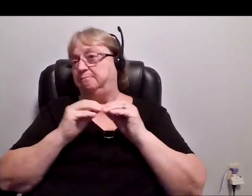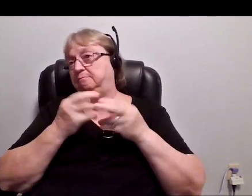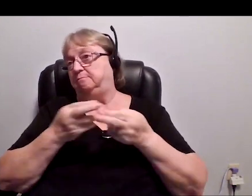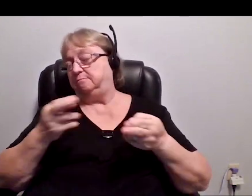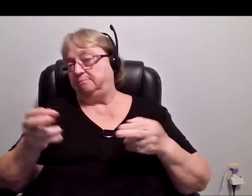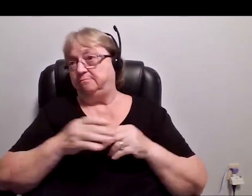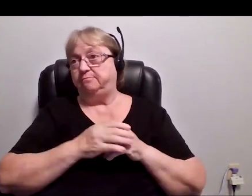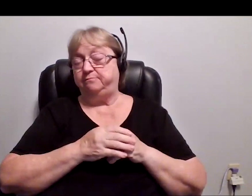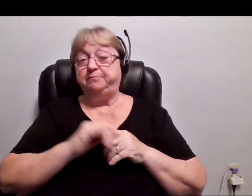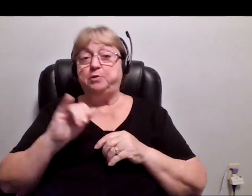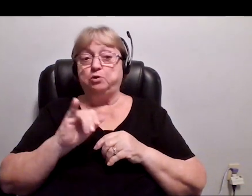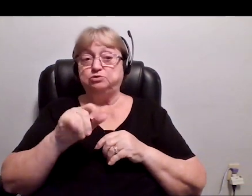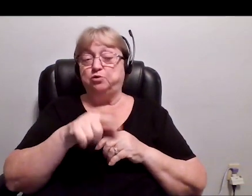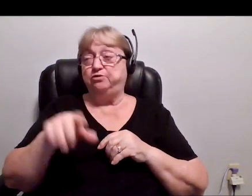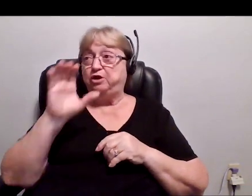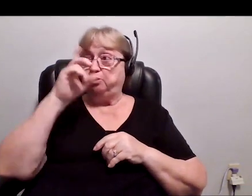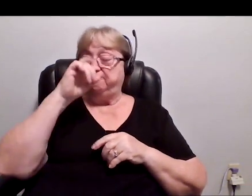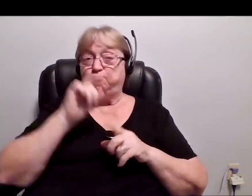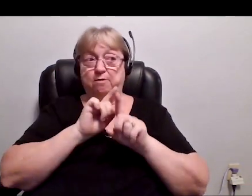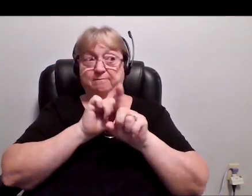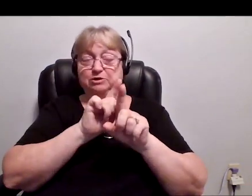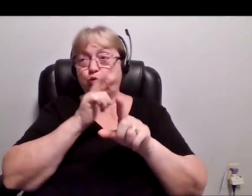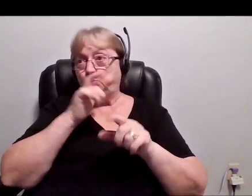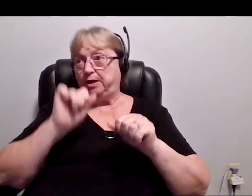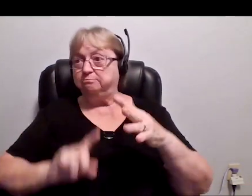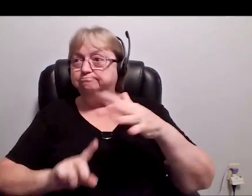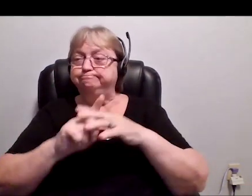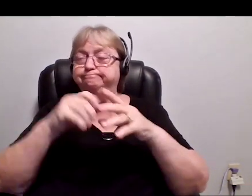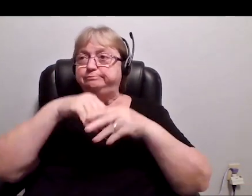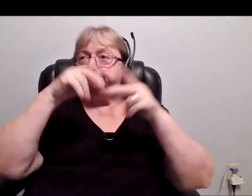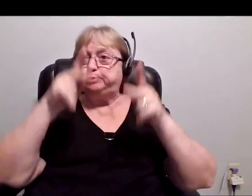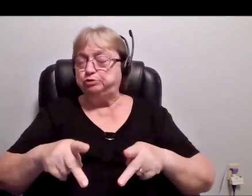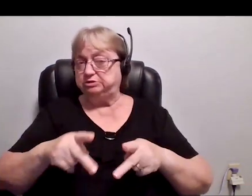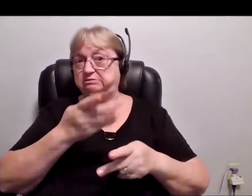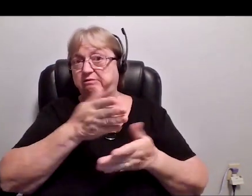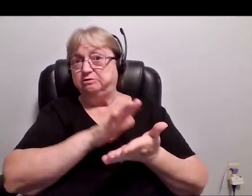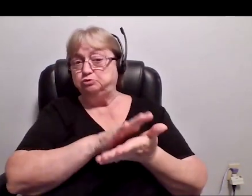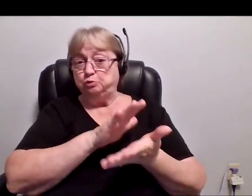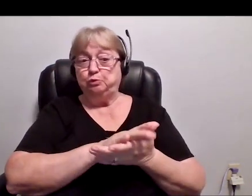They are also looking for a mentor who can come in person to the school. A strategy they're doing is looking